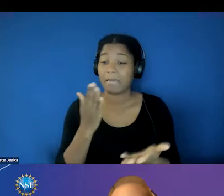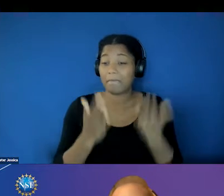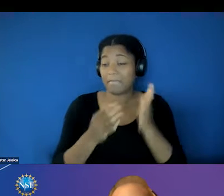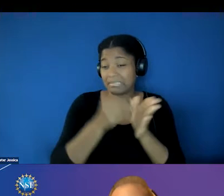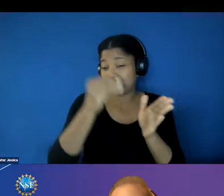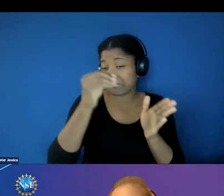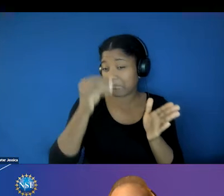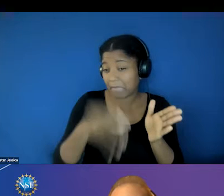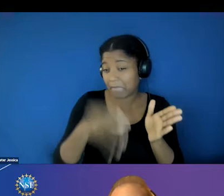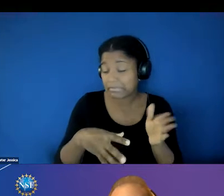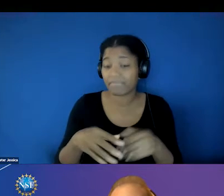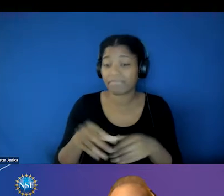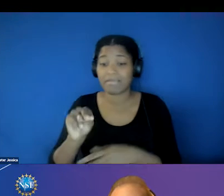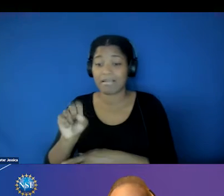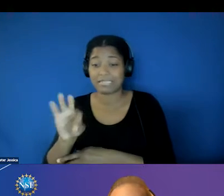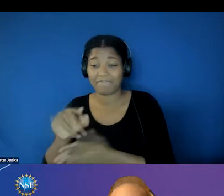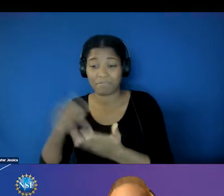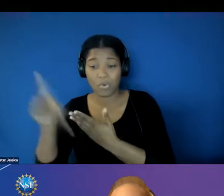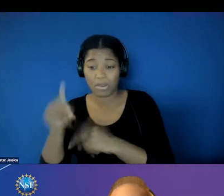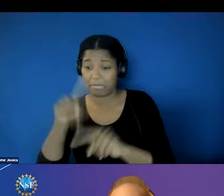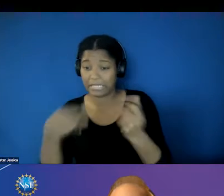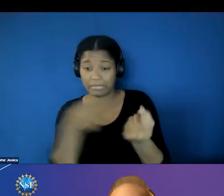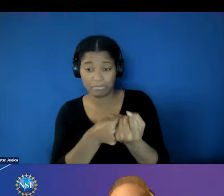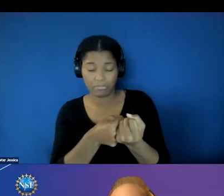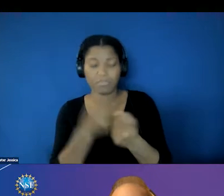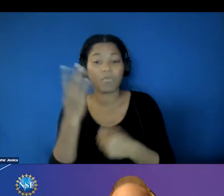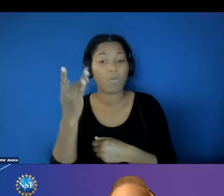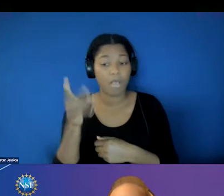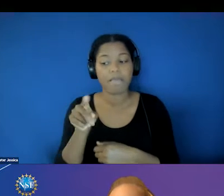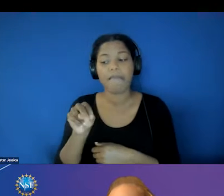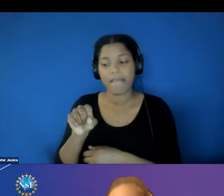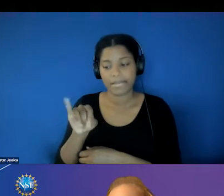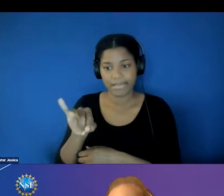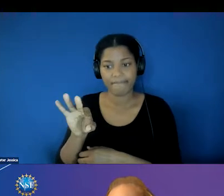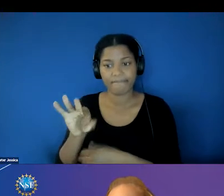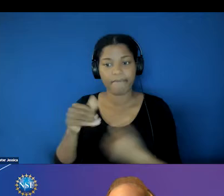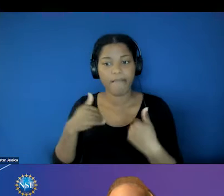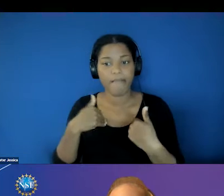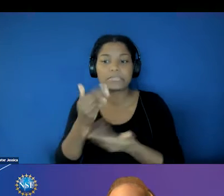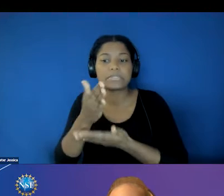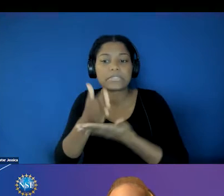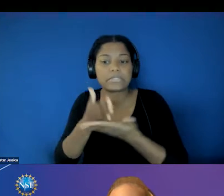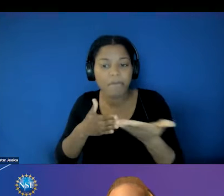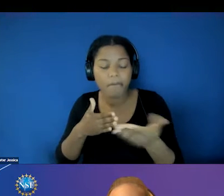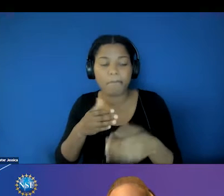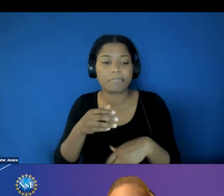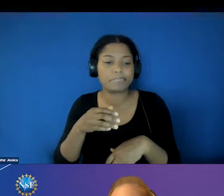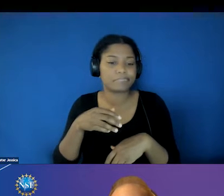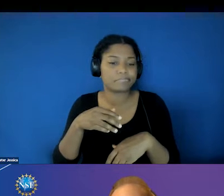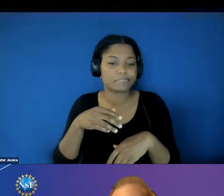There are some other NSF instrumentation programs, if they are appropriate for your proposal it may be better